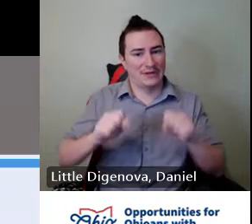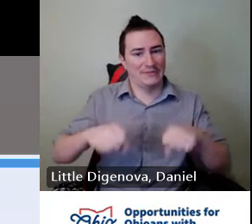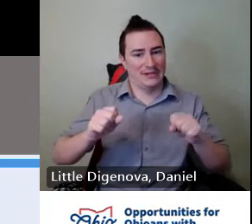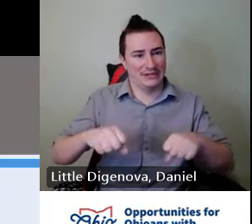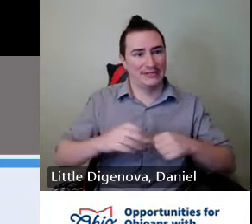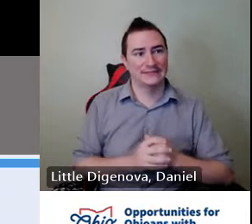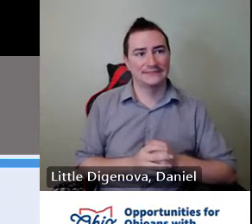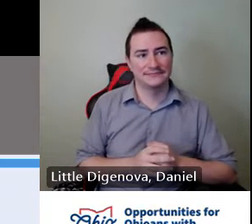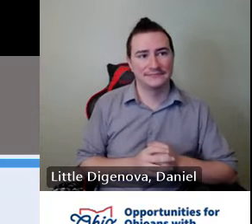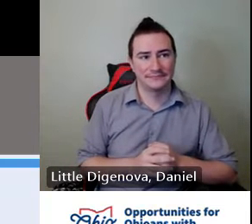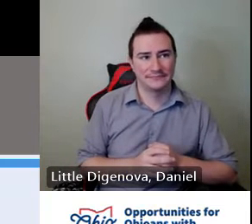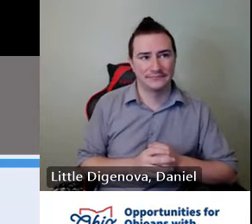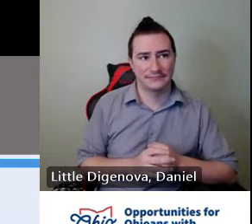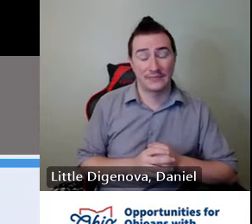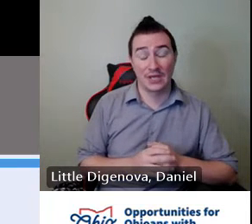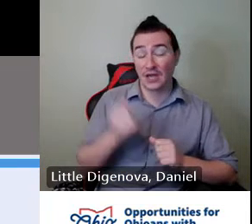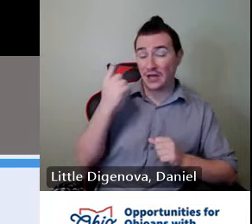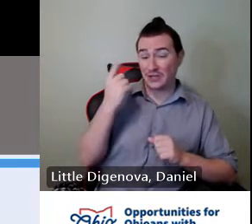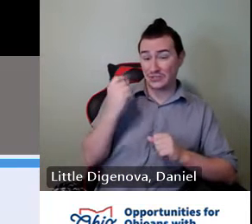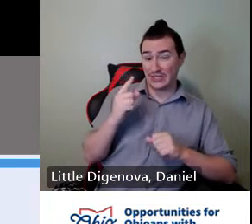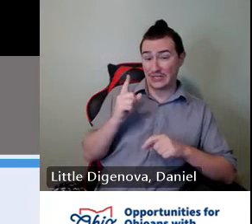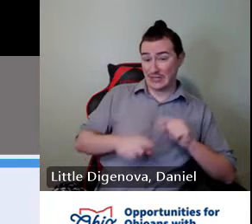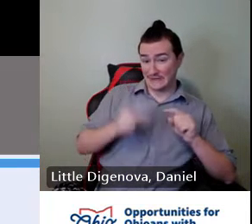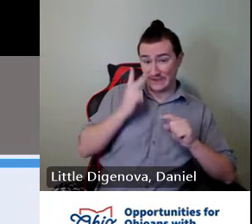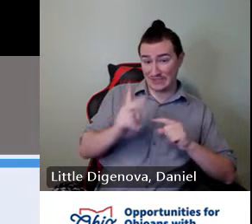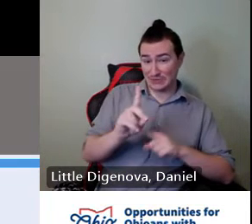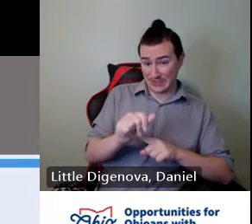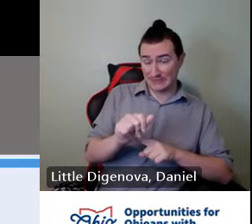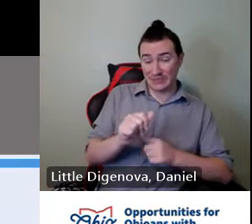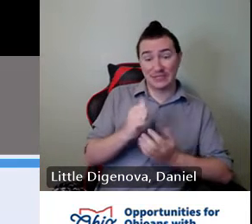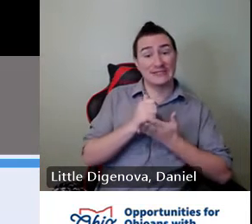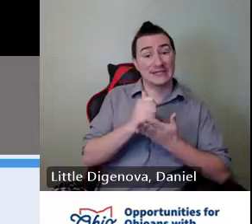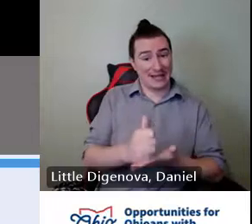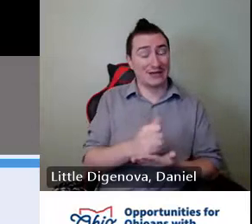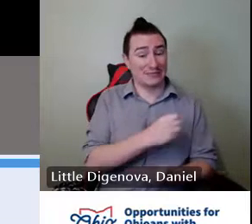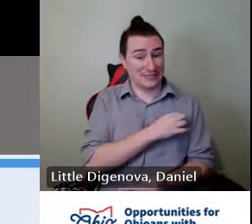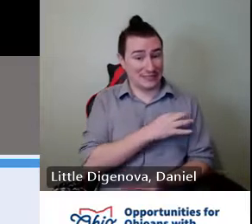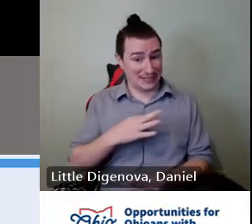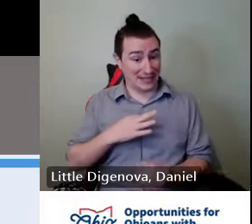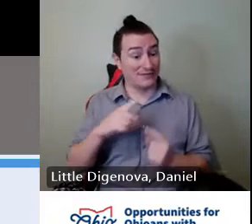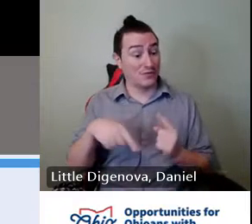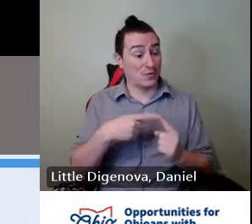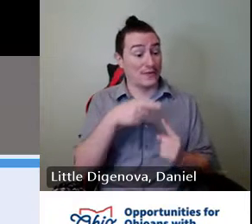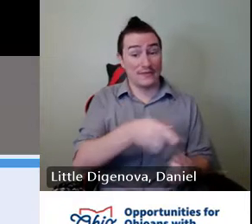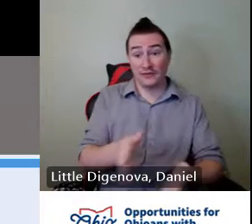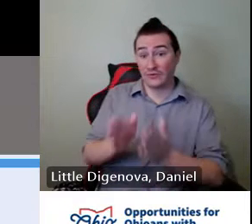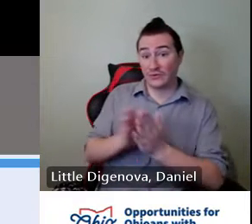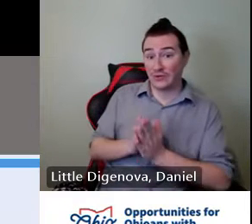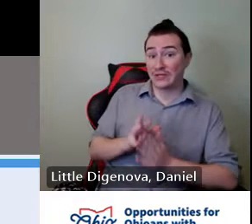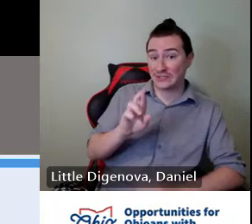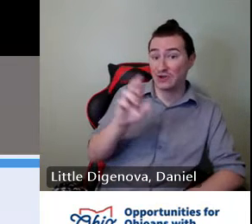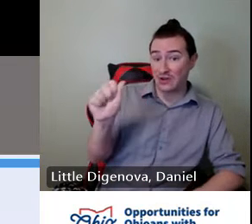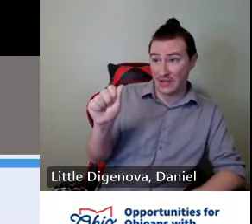disabilities can be helpful for an employer when an employee requests a reasonable accommodation to access the environment or perform the job.